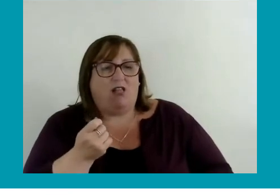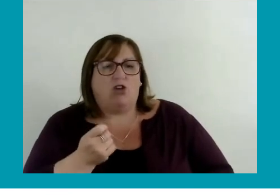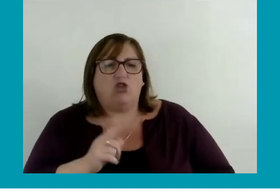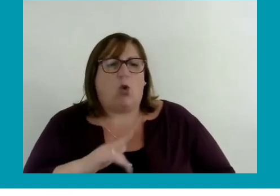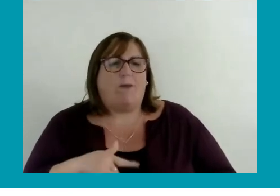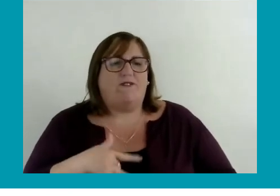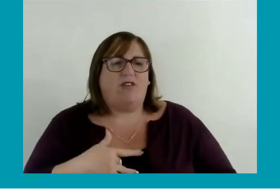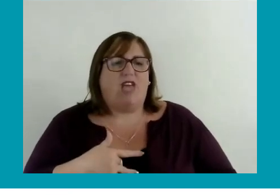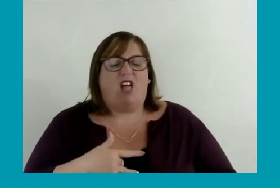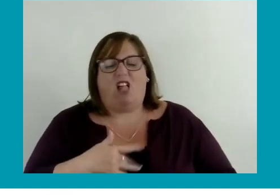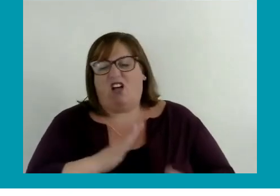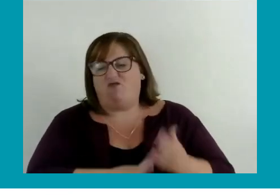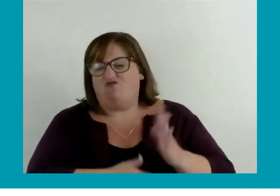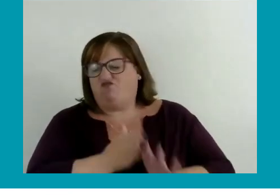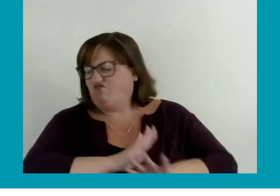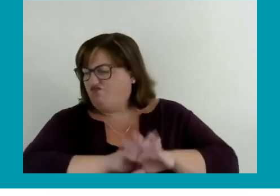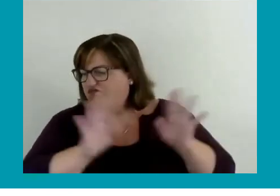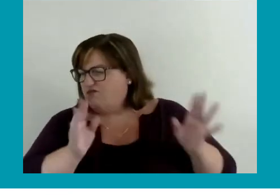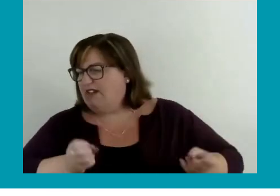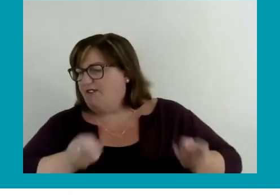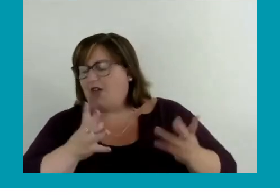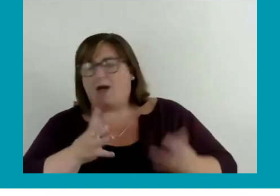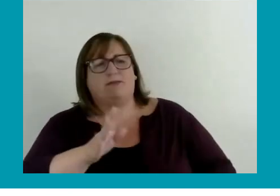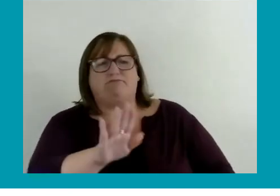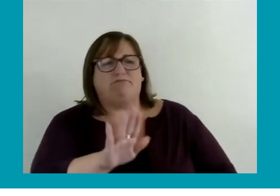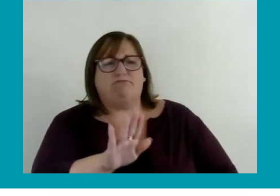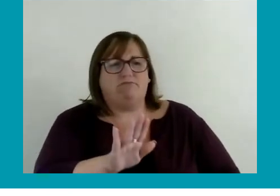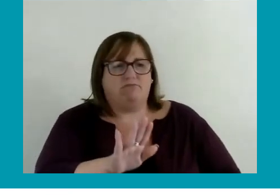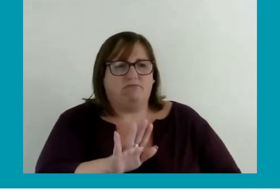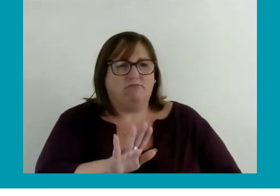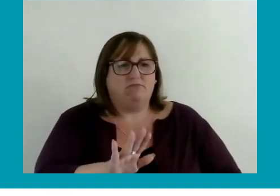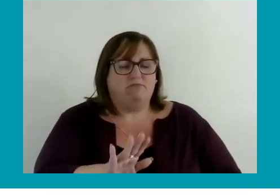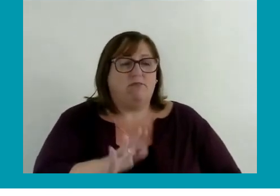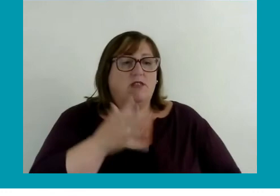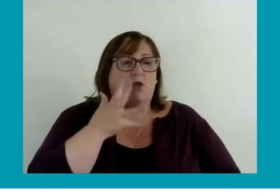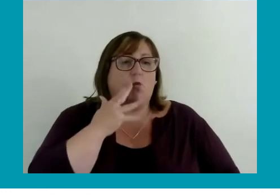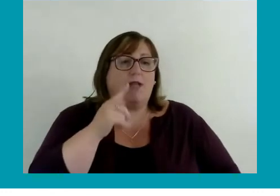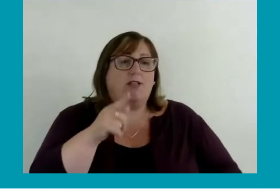but i'd say um when you're putting an application in whether it's your application form or the cv